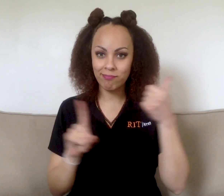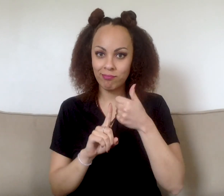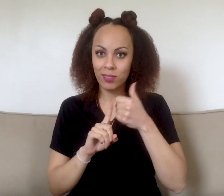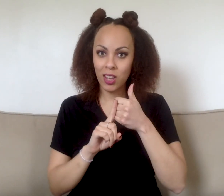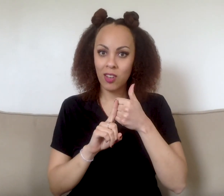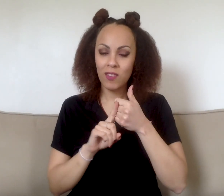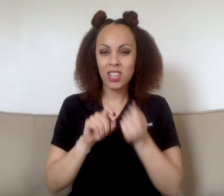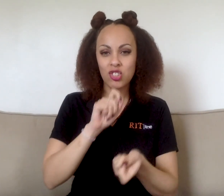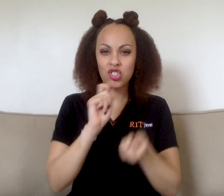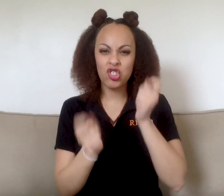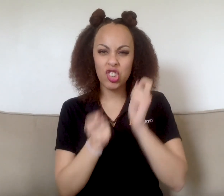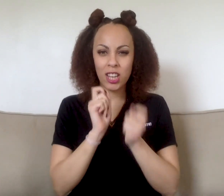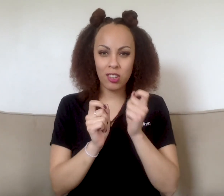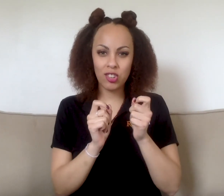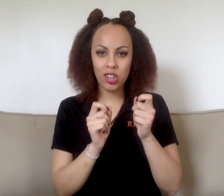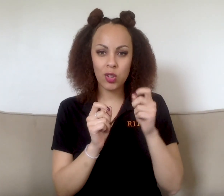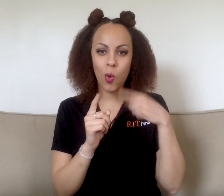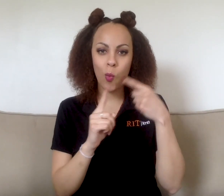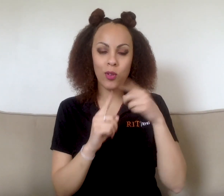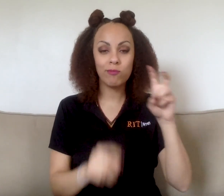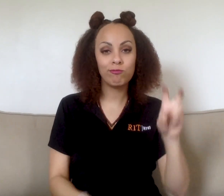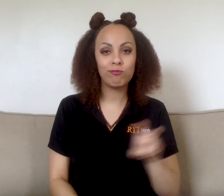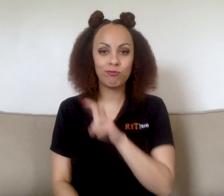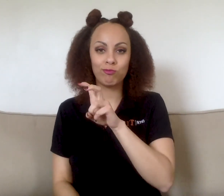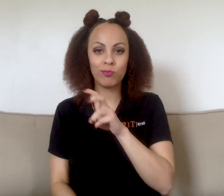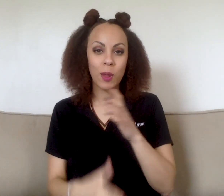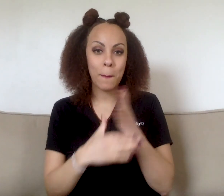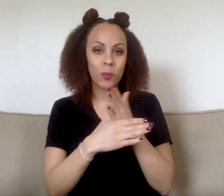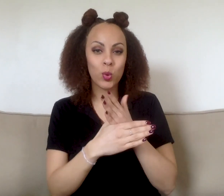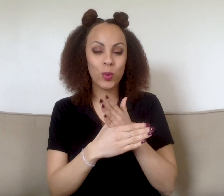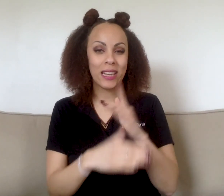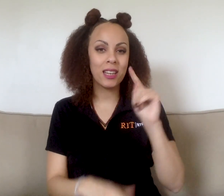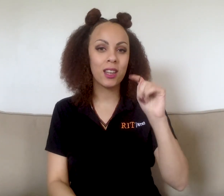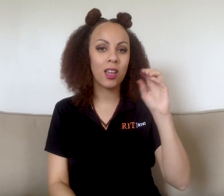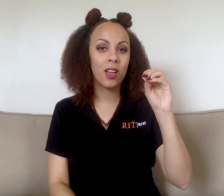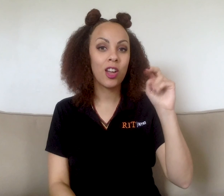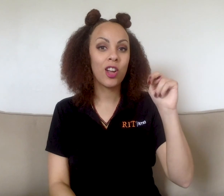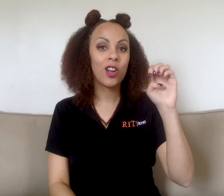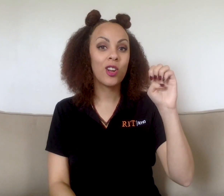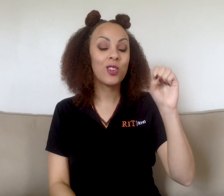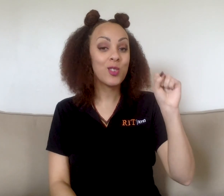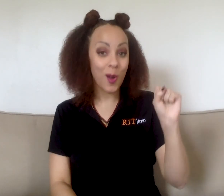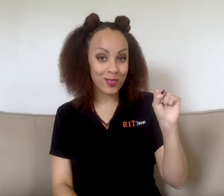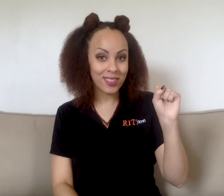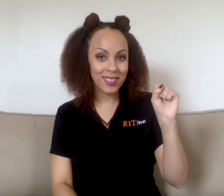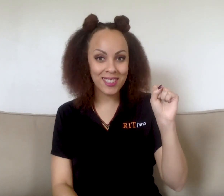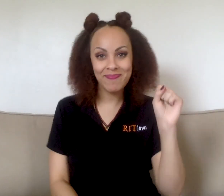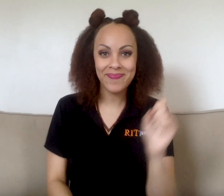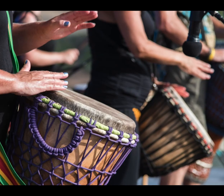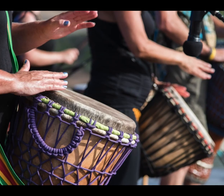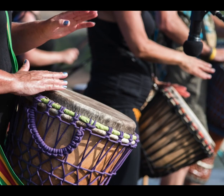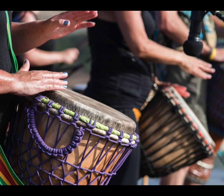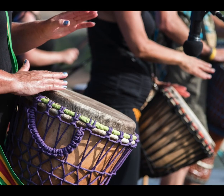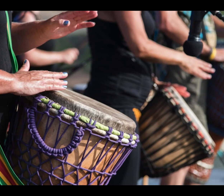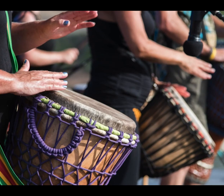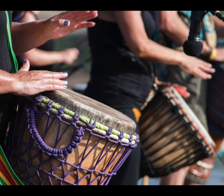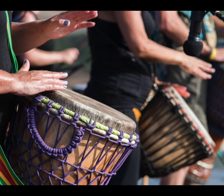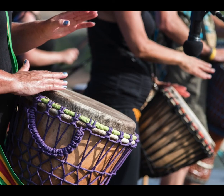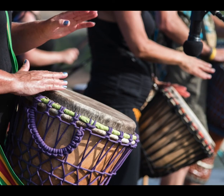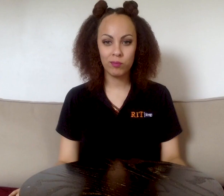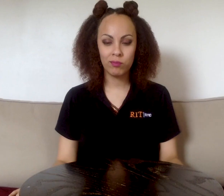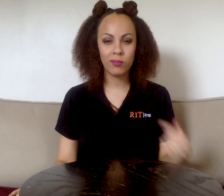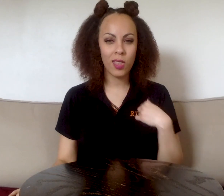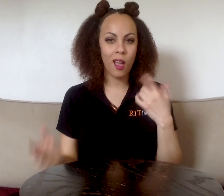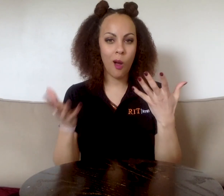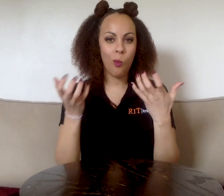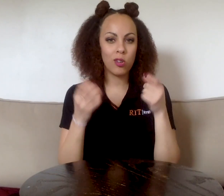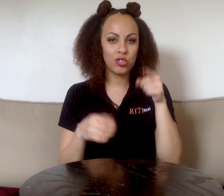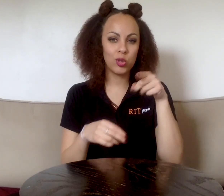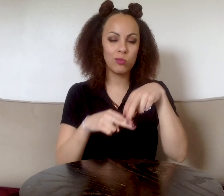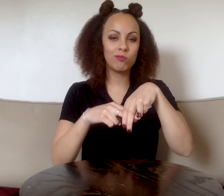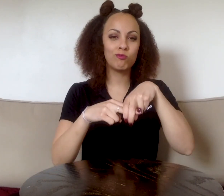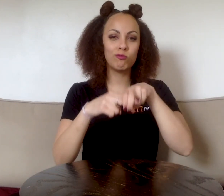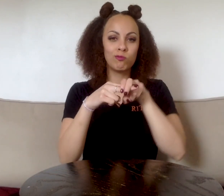Two: your body language changes with the transition between tones.